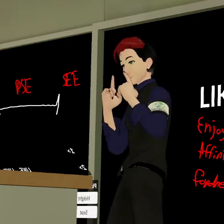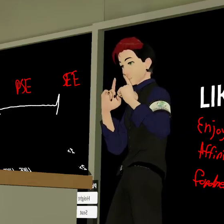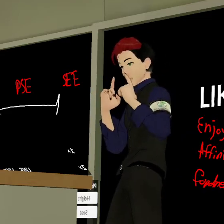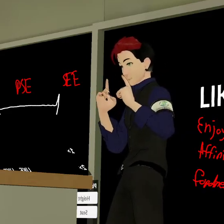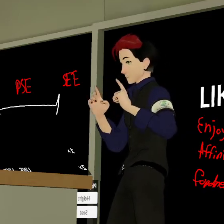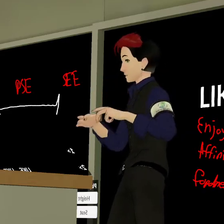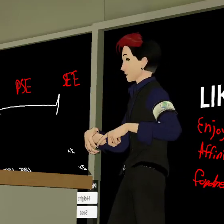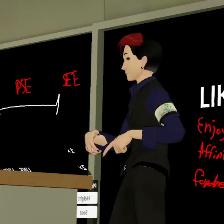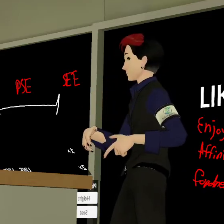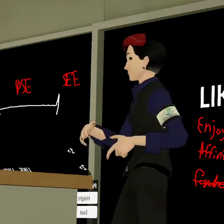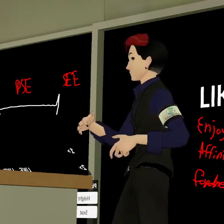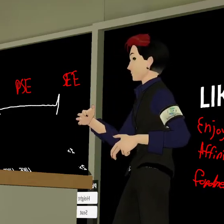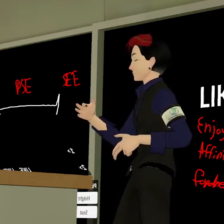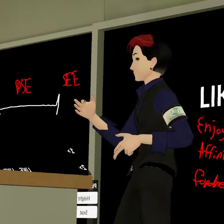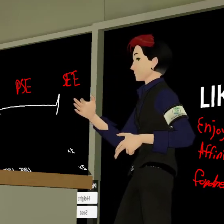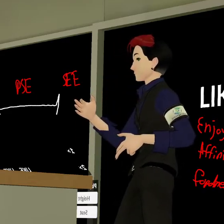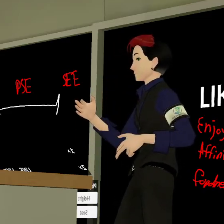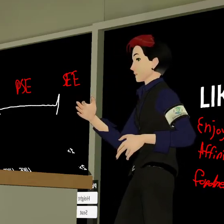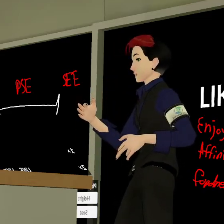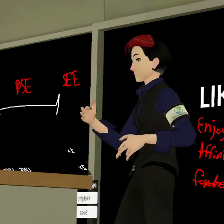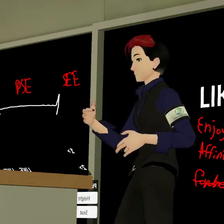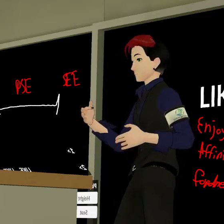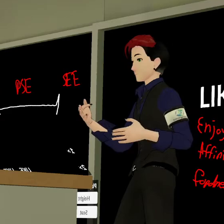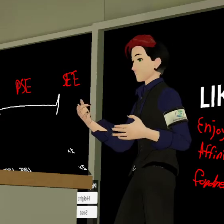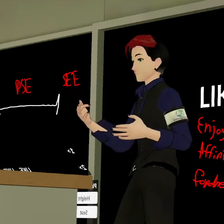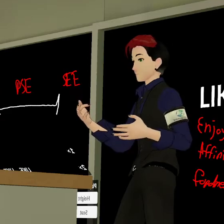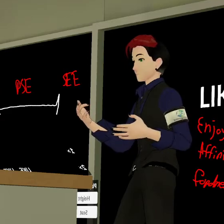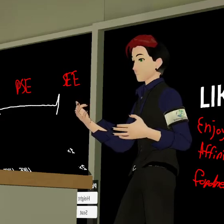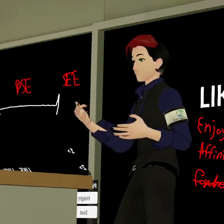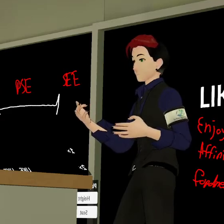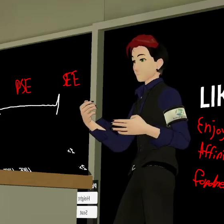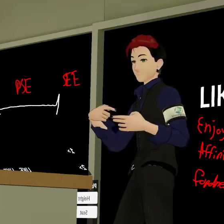of frown a little bit humm